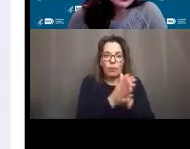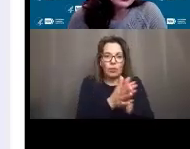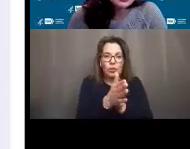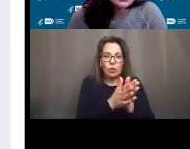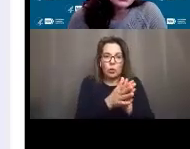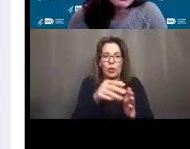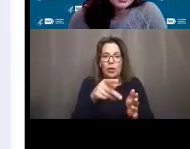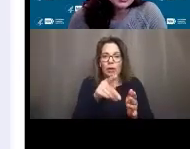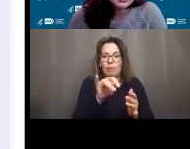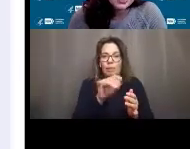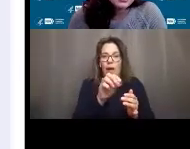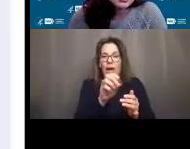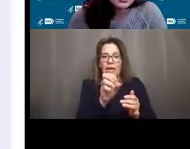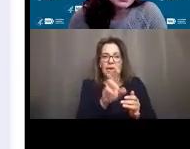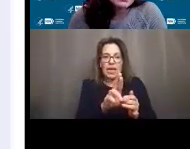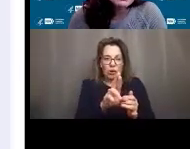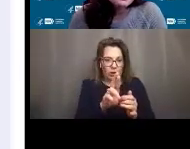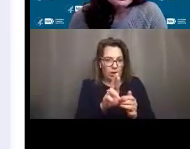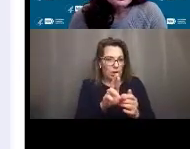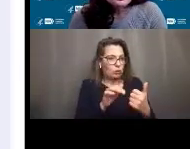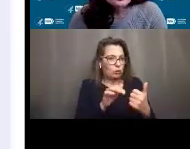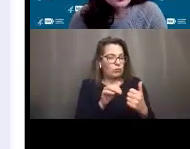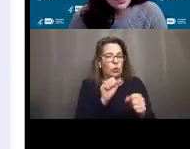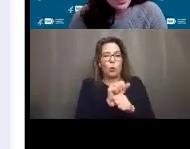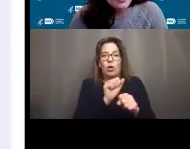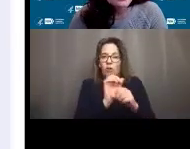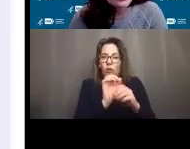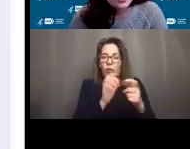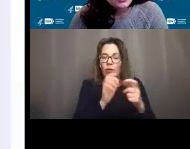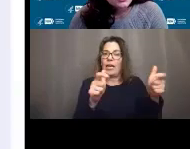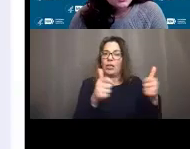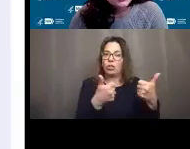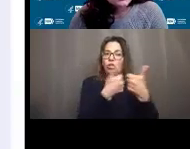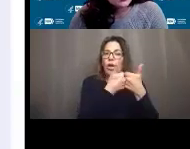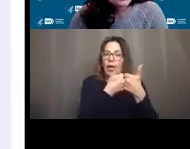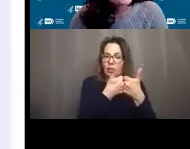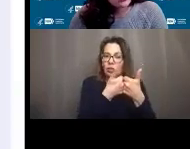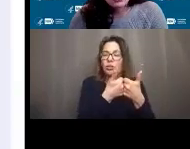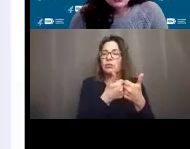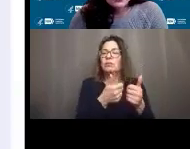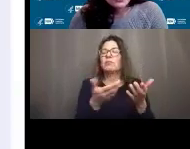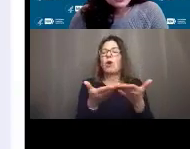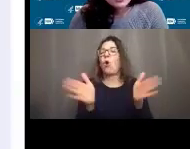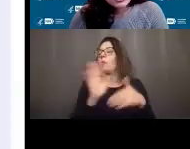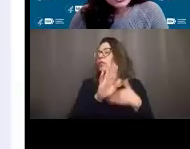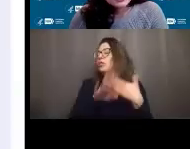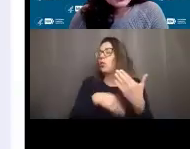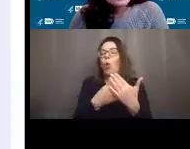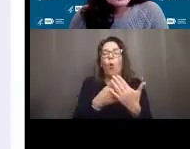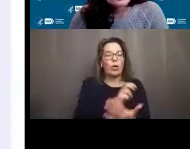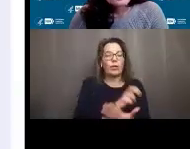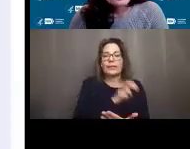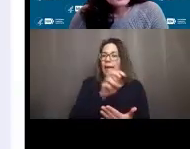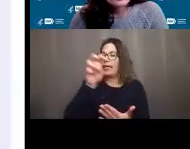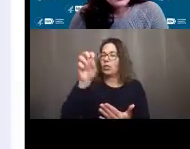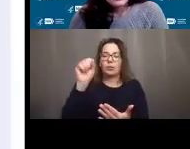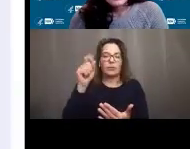who's from an underrepresented group, and you want to have them work on part of your R01 project. A great way to support them is to apply